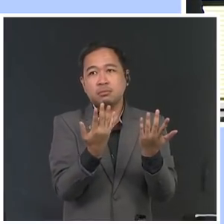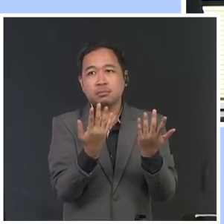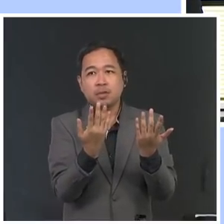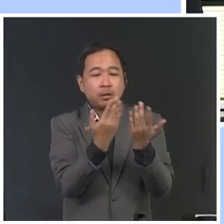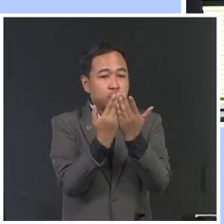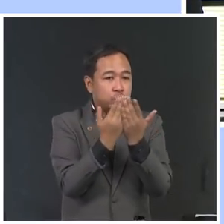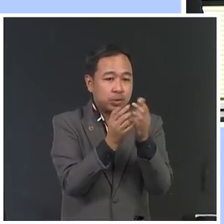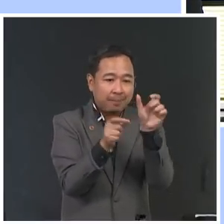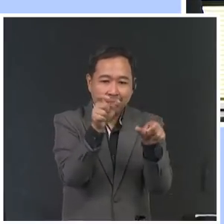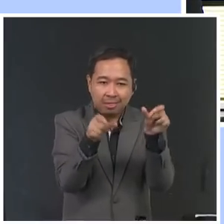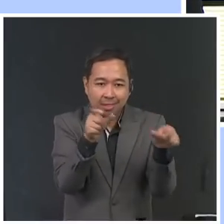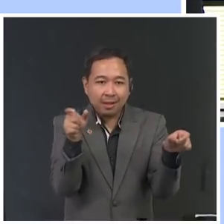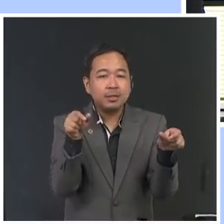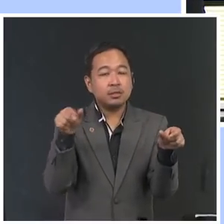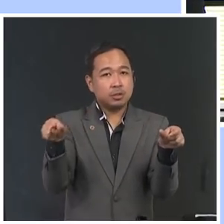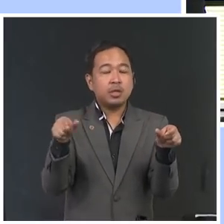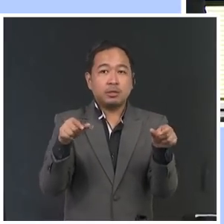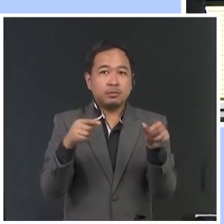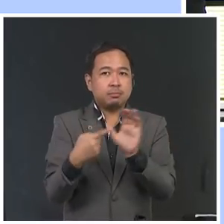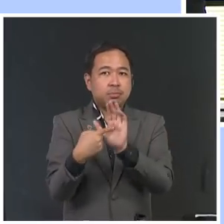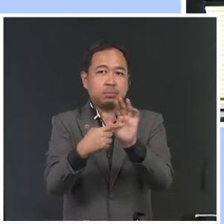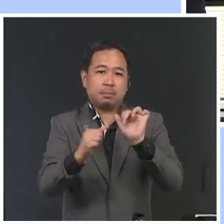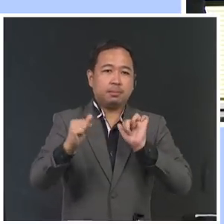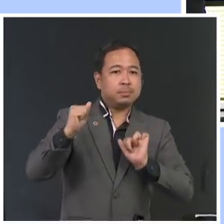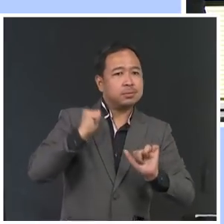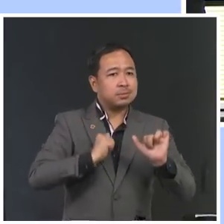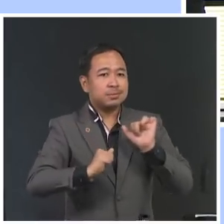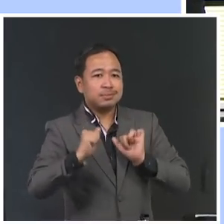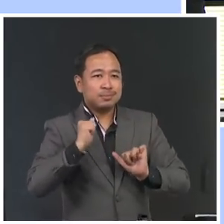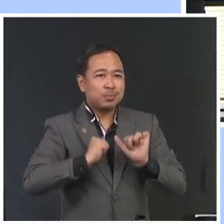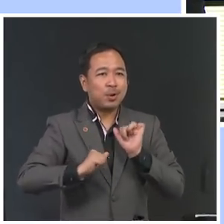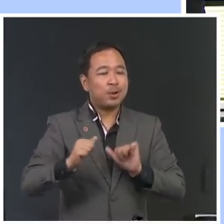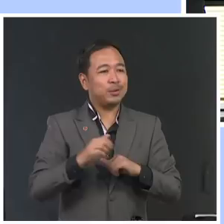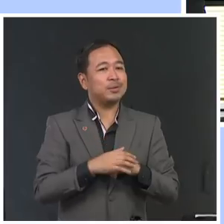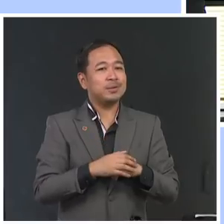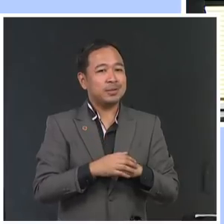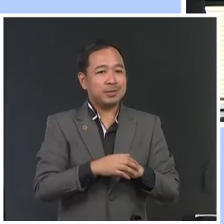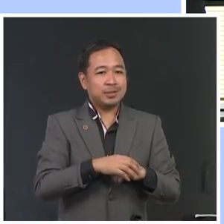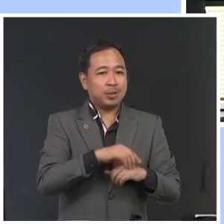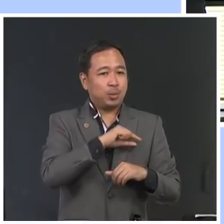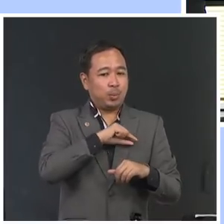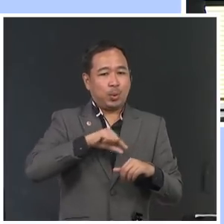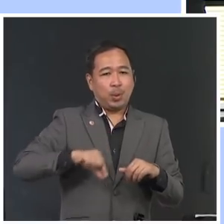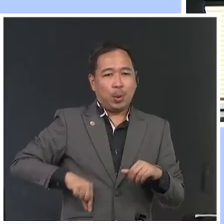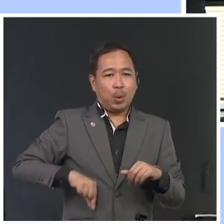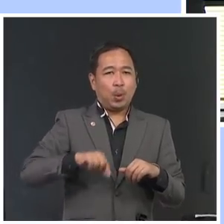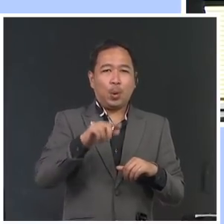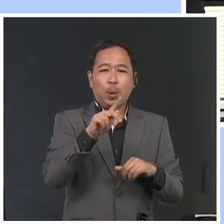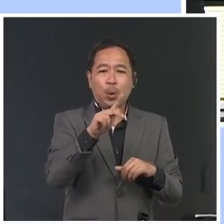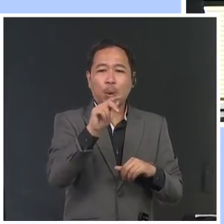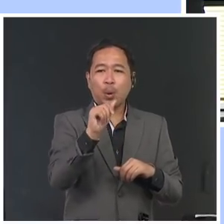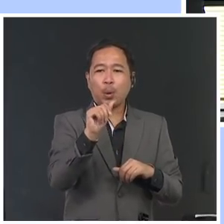we are trying to promote the sign language and we have various activities to do so. So high school students are